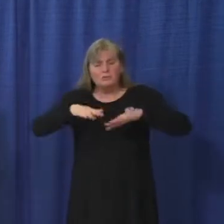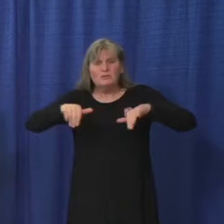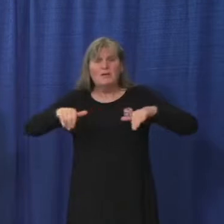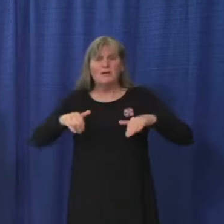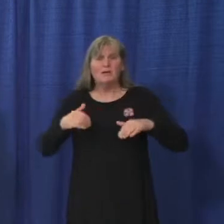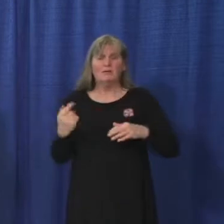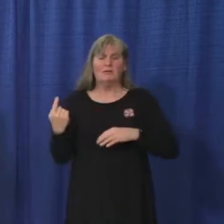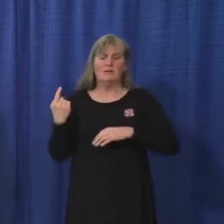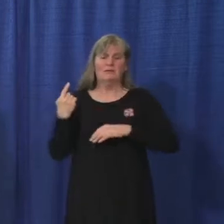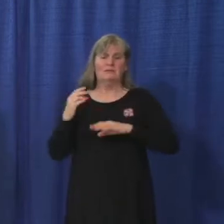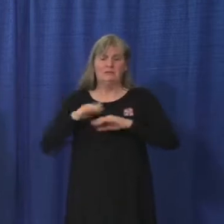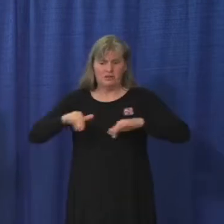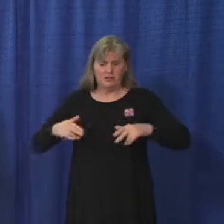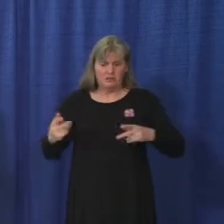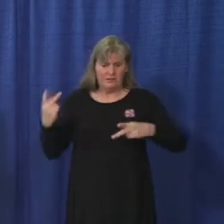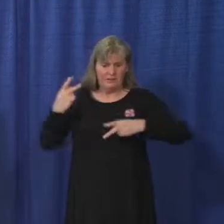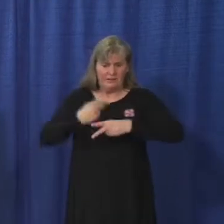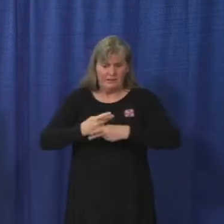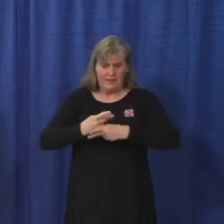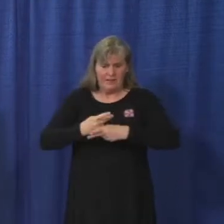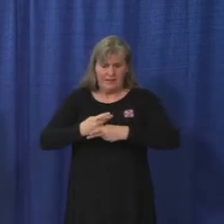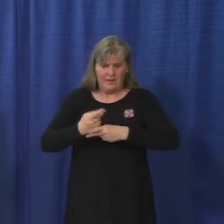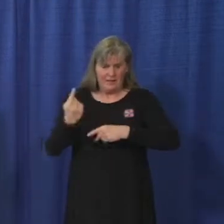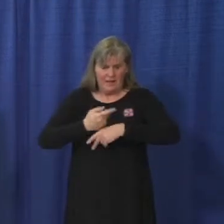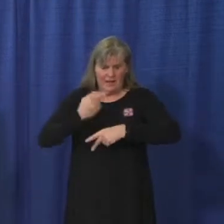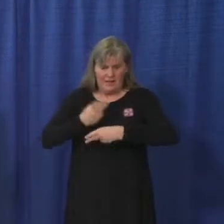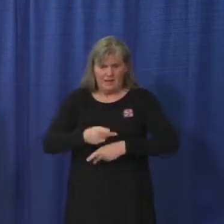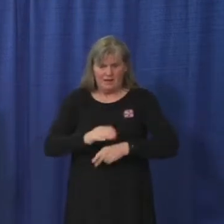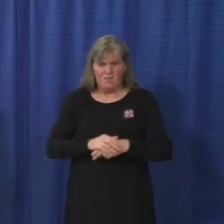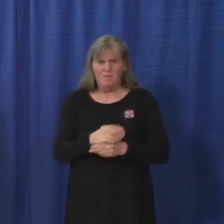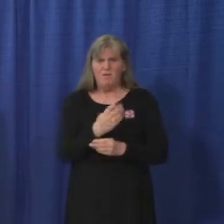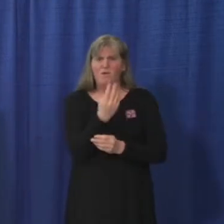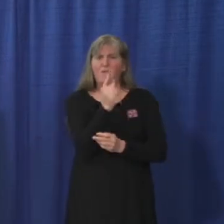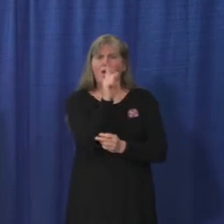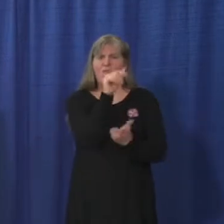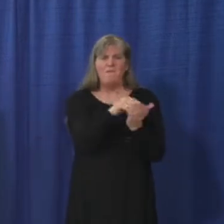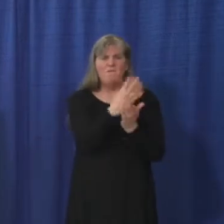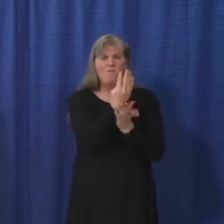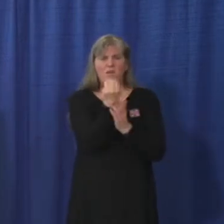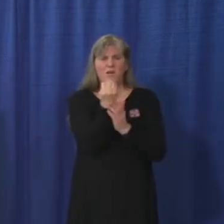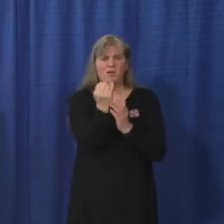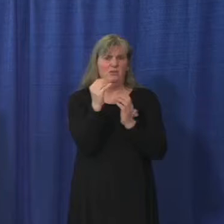this spring, having up to $1,400 of income that you can now use